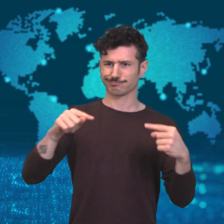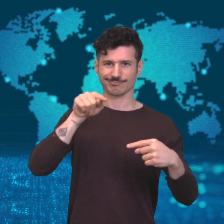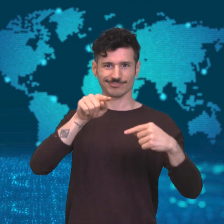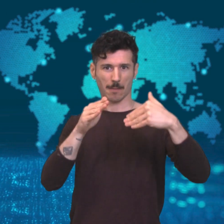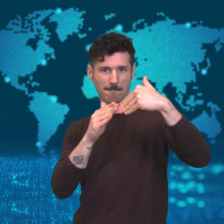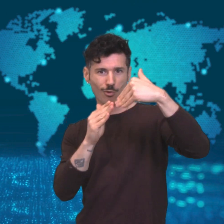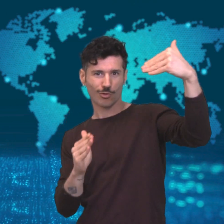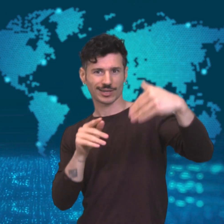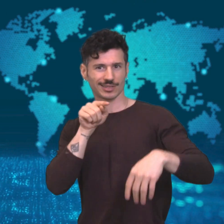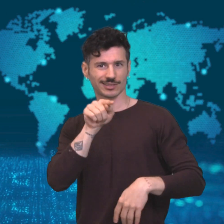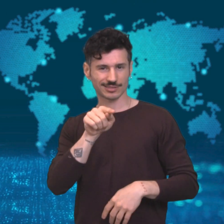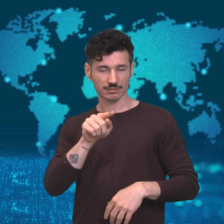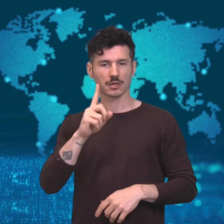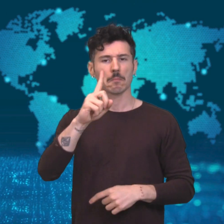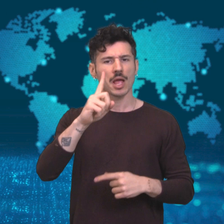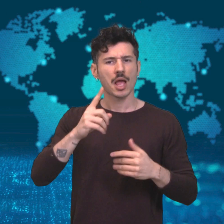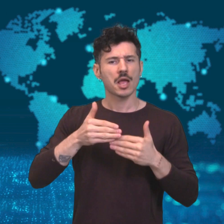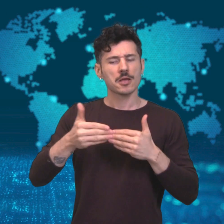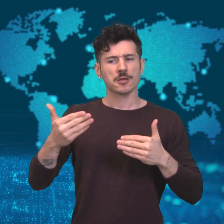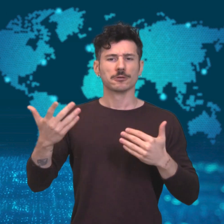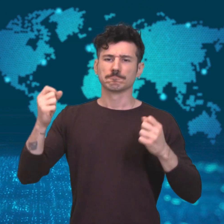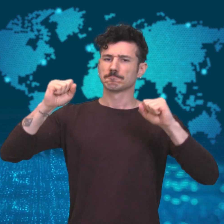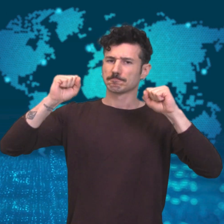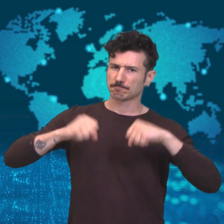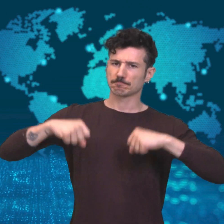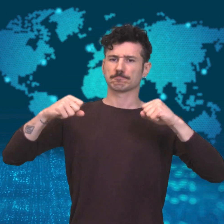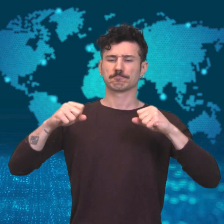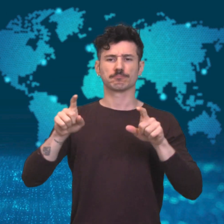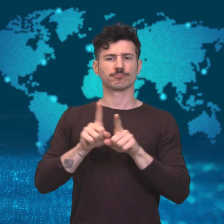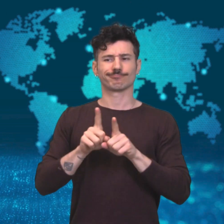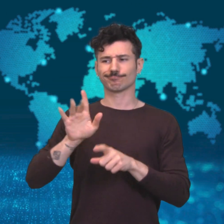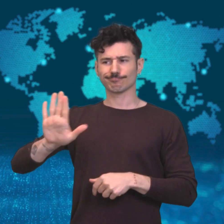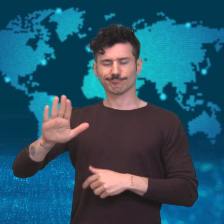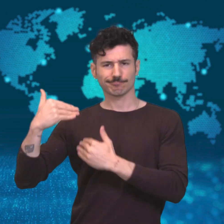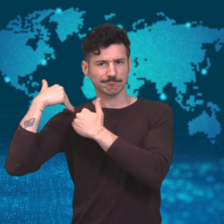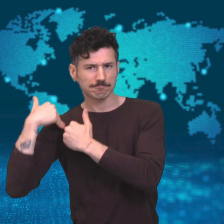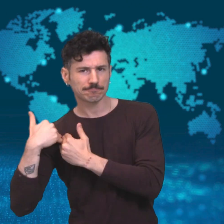Both countries have a long-standing dispute on